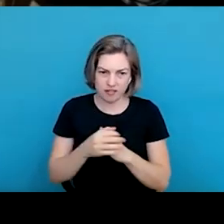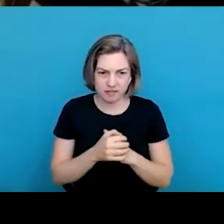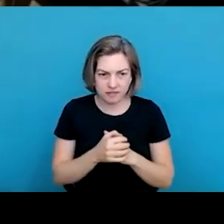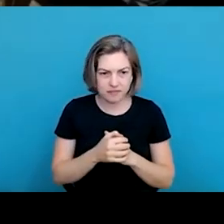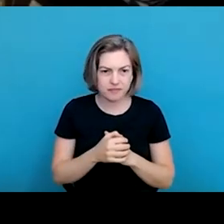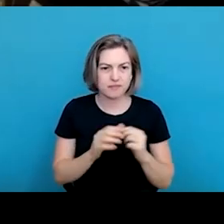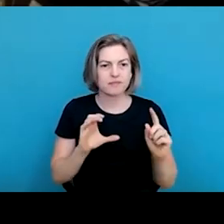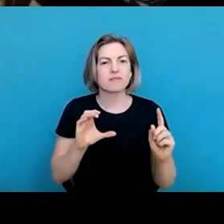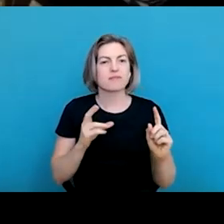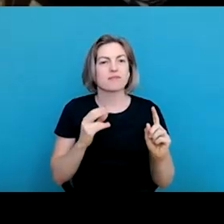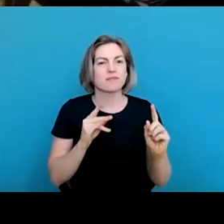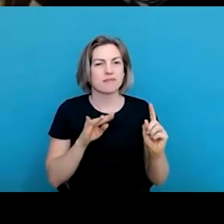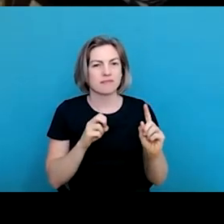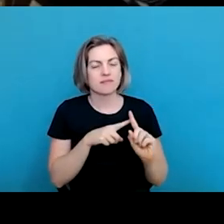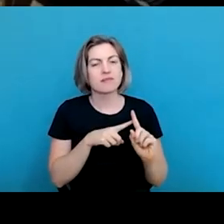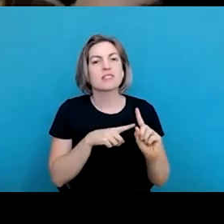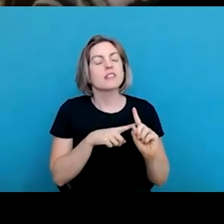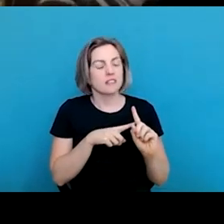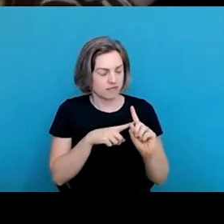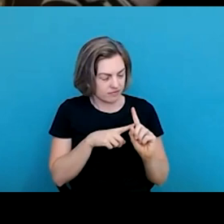. >>CHRISTINE HEMPHILL: Again, this is a very good point.